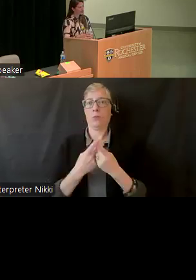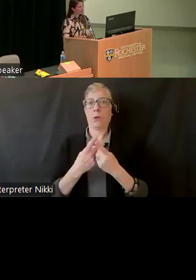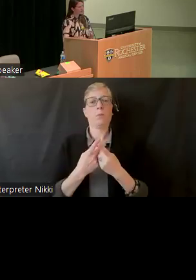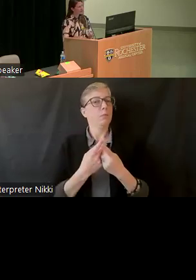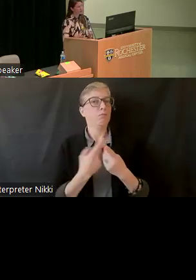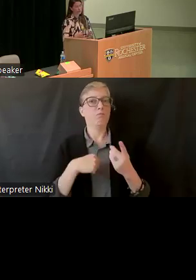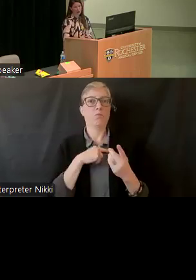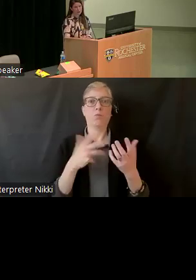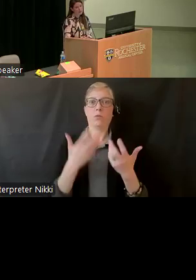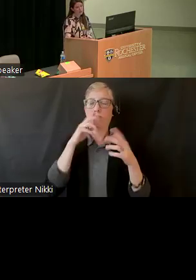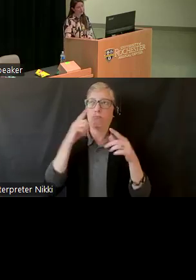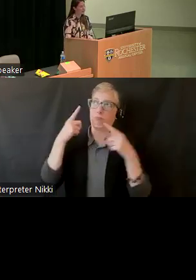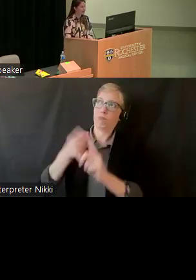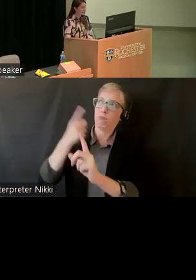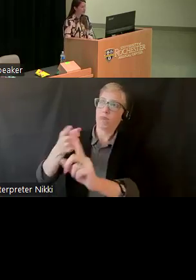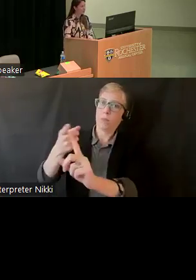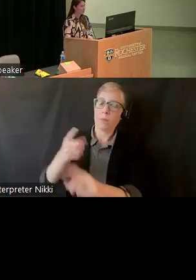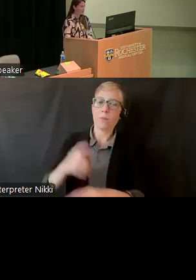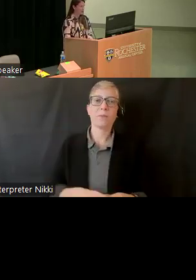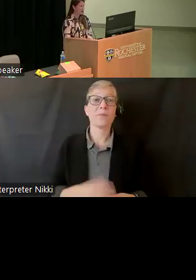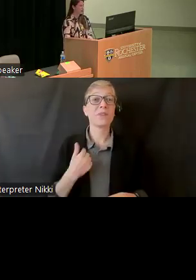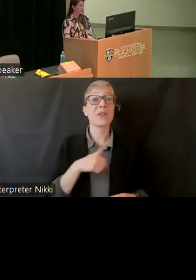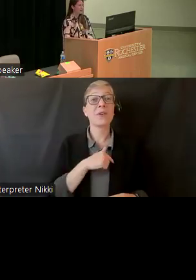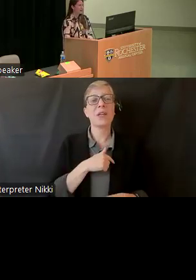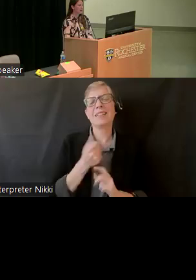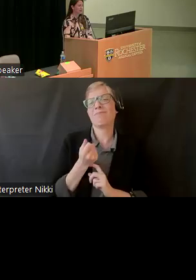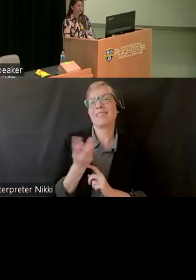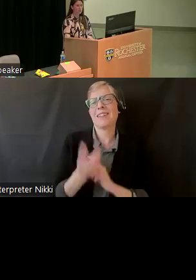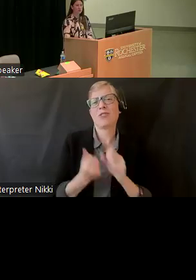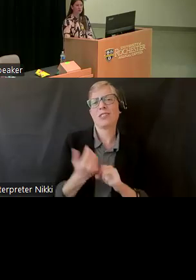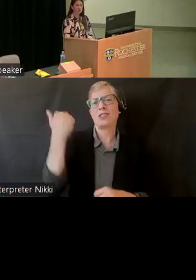uh implemented the new faculty orientation a few years ago uh that's an opportunity